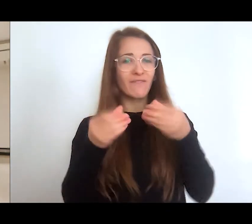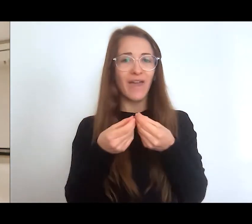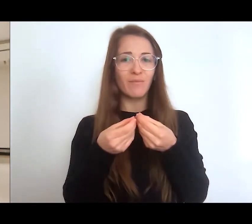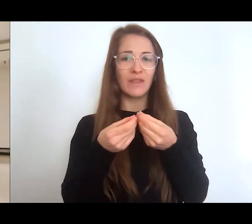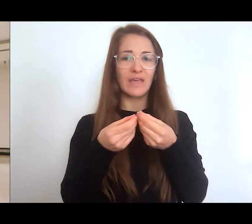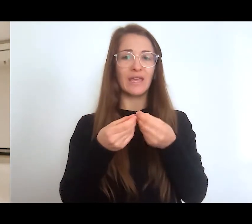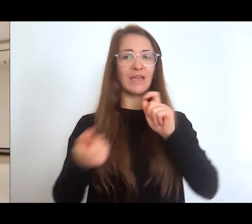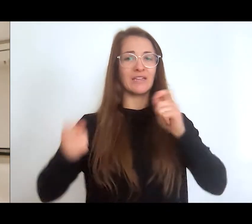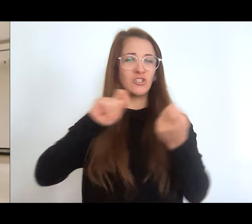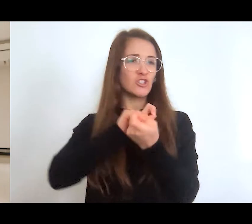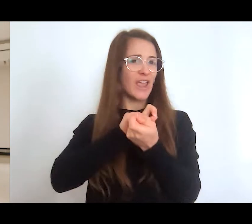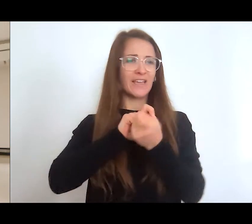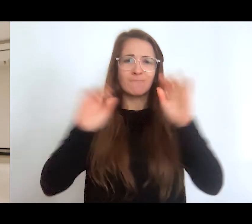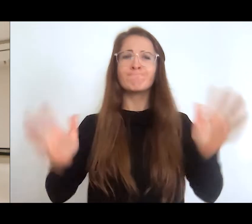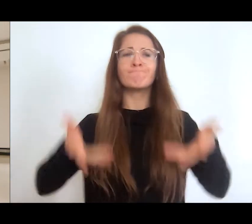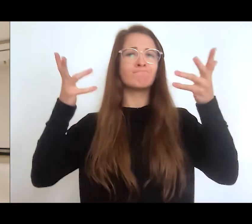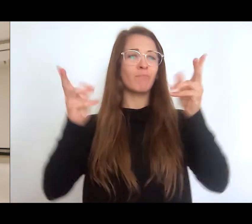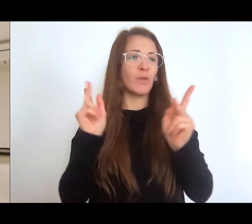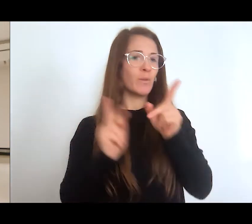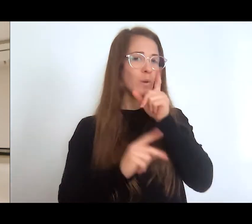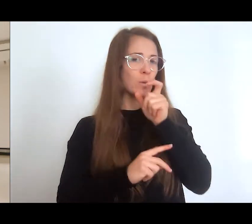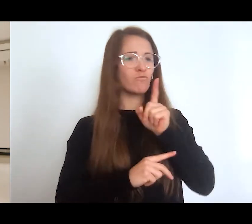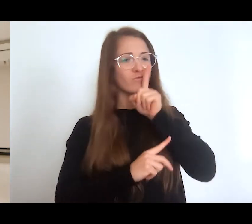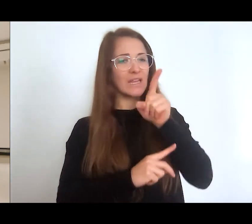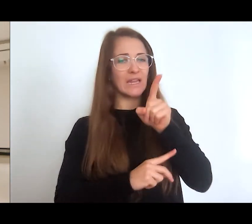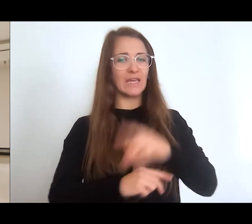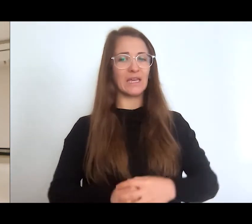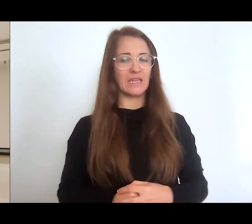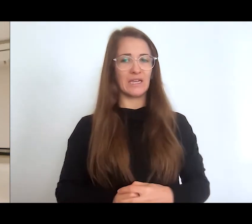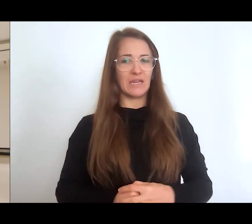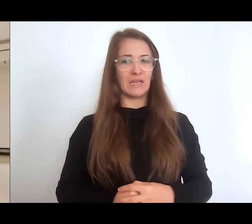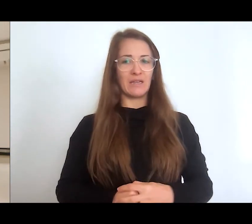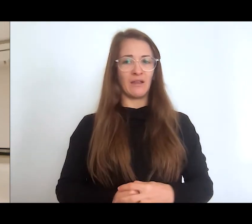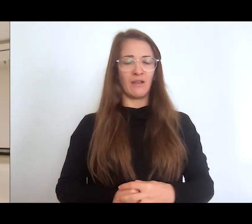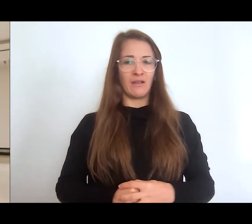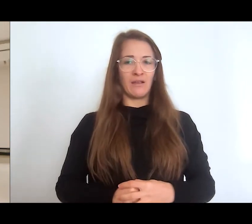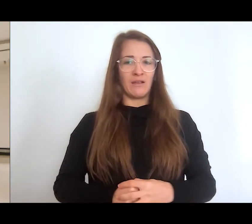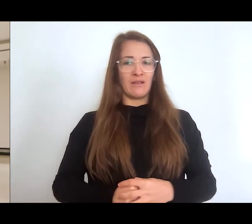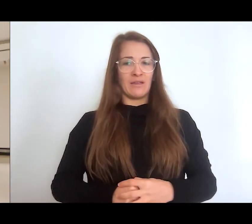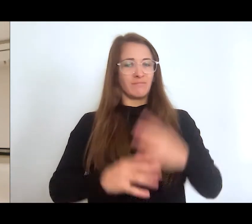PRETTY INCREDIBLE FAMILY OF CHANGE-MAKERS PEOPLE THAT ARE